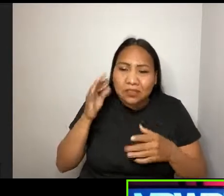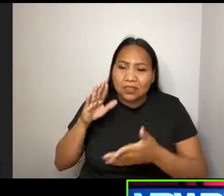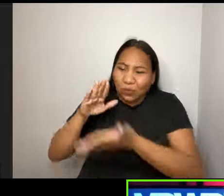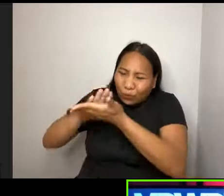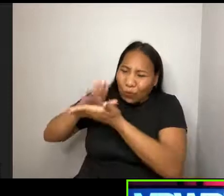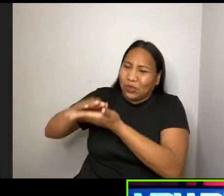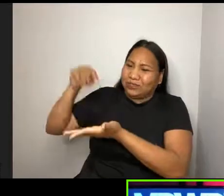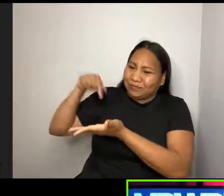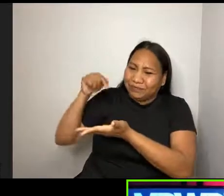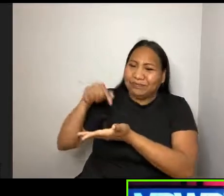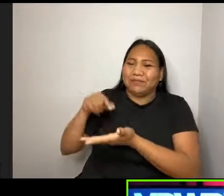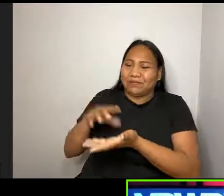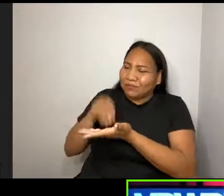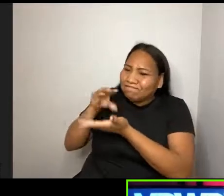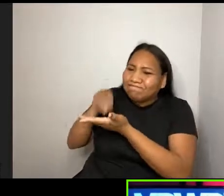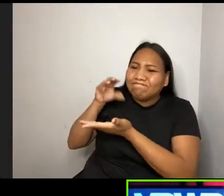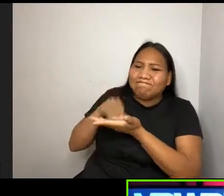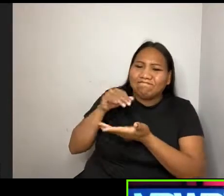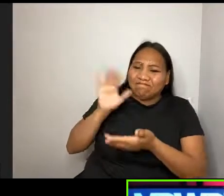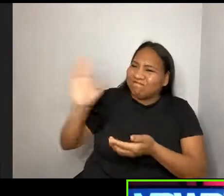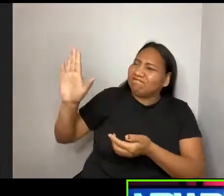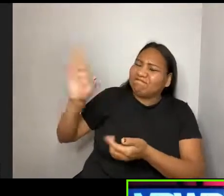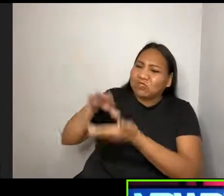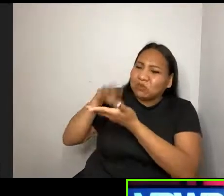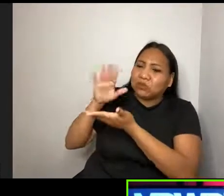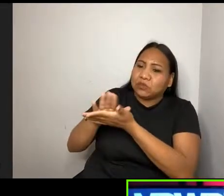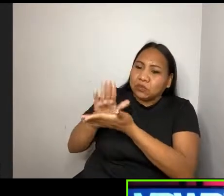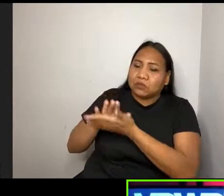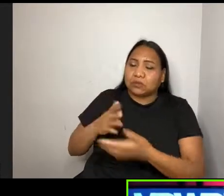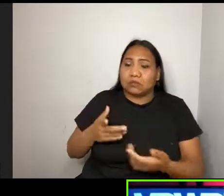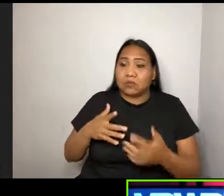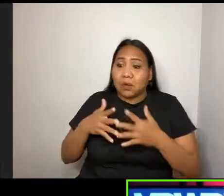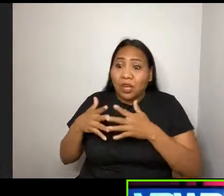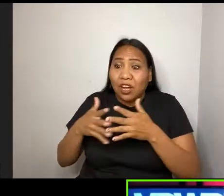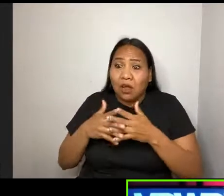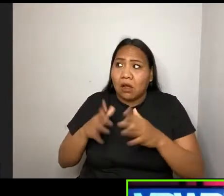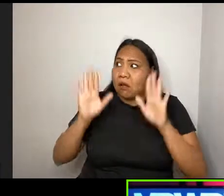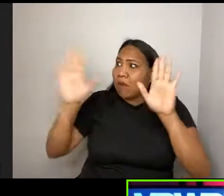hey, yeah, America is so great. All these White people escaped tyranny.